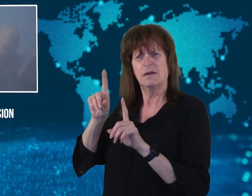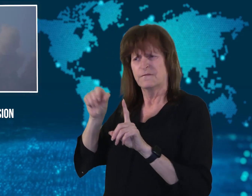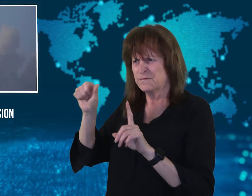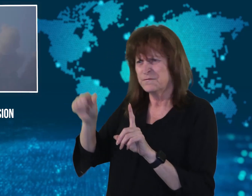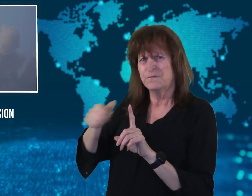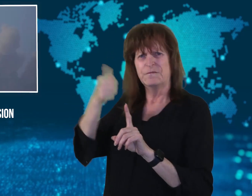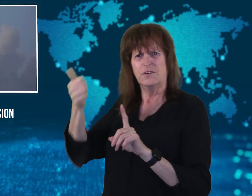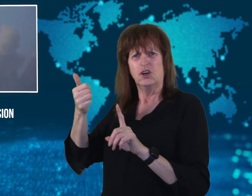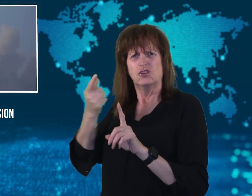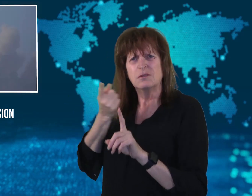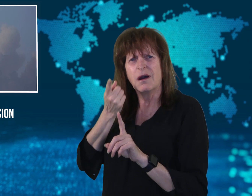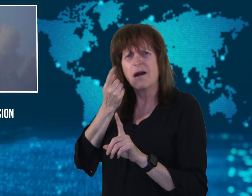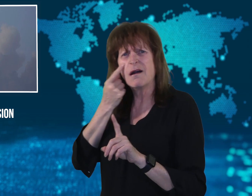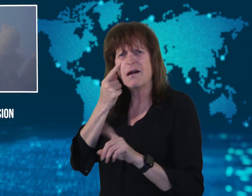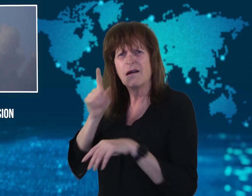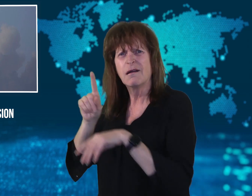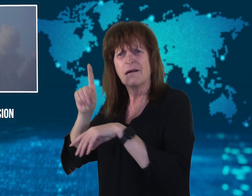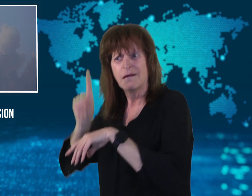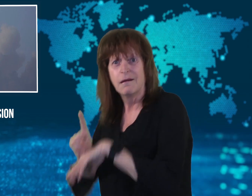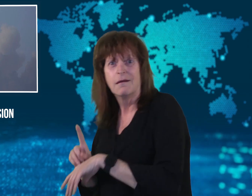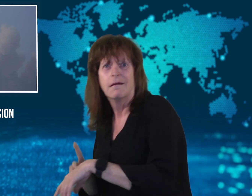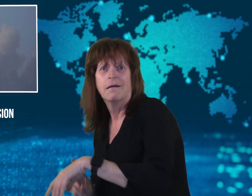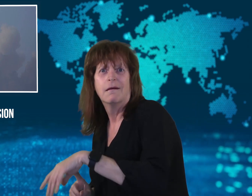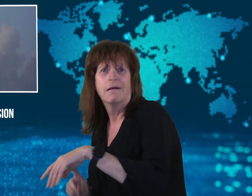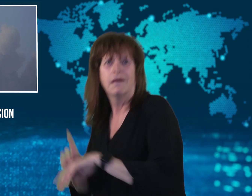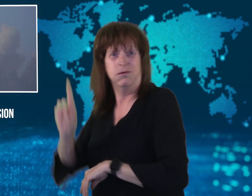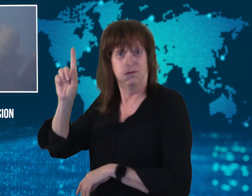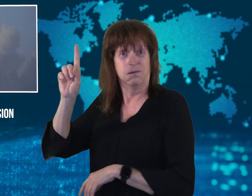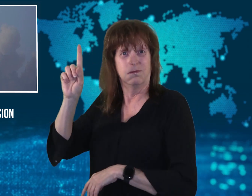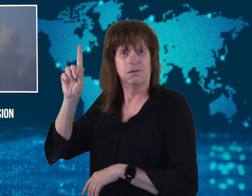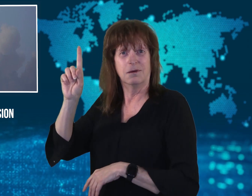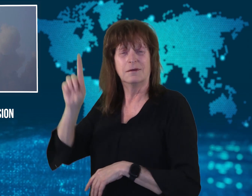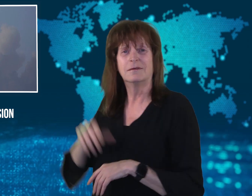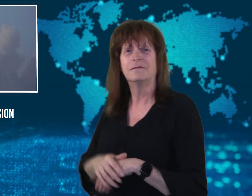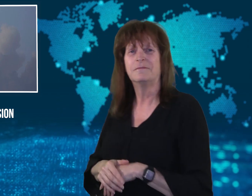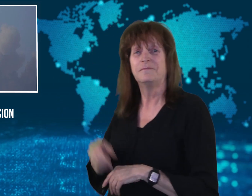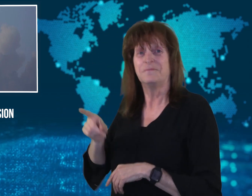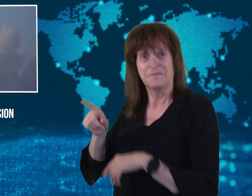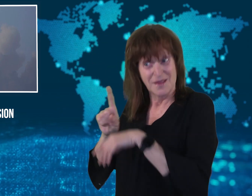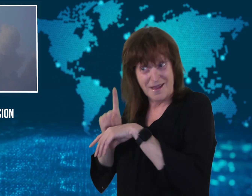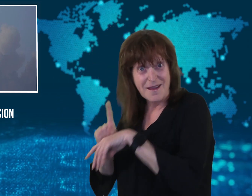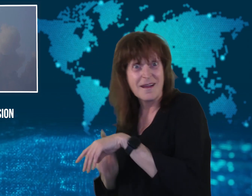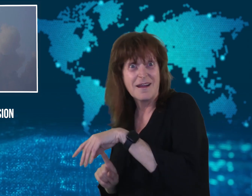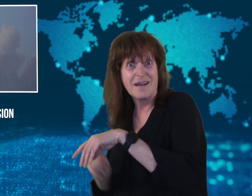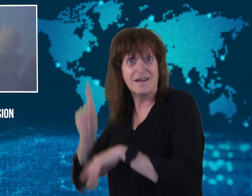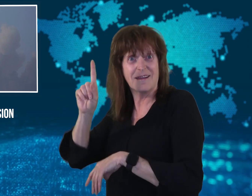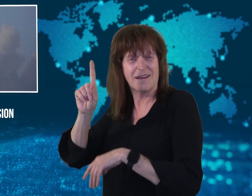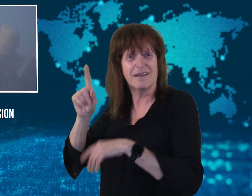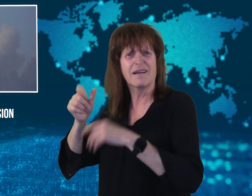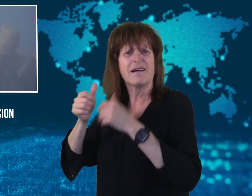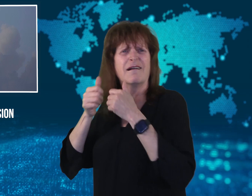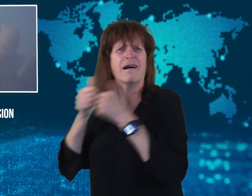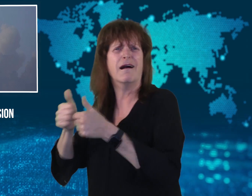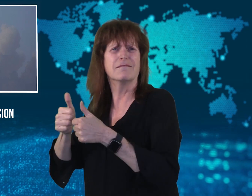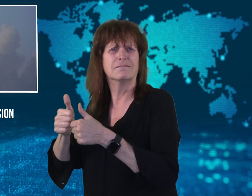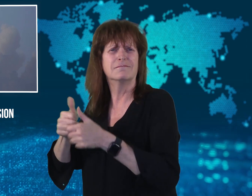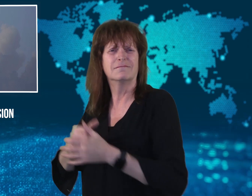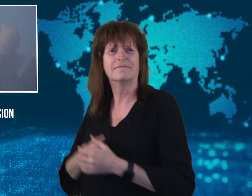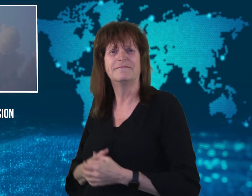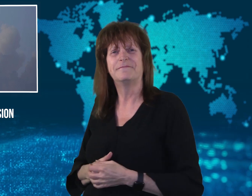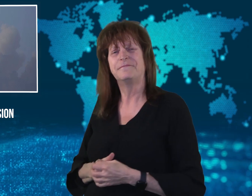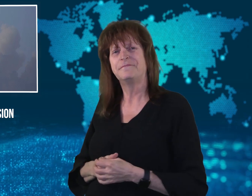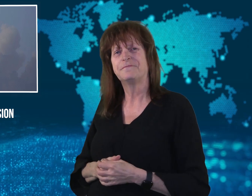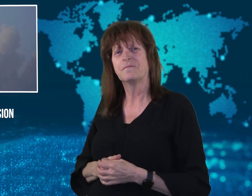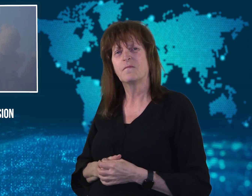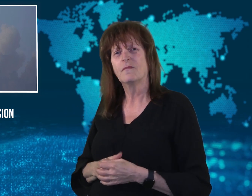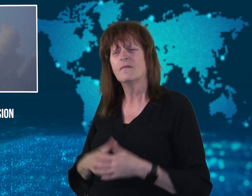Parts of the Starship had been tested previously, but this was the first test to